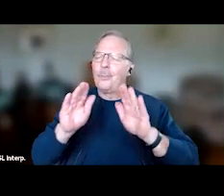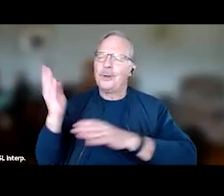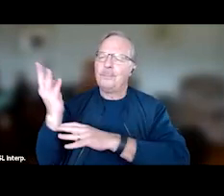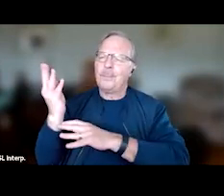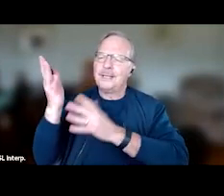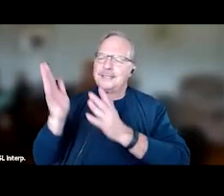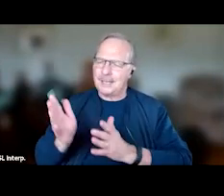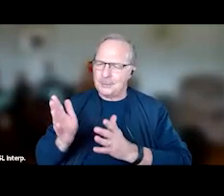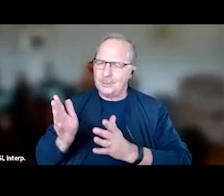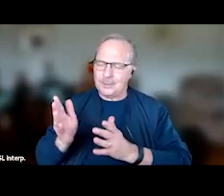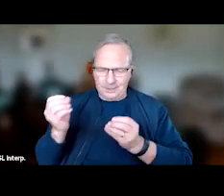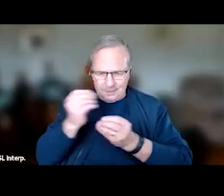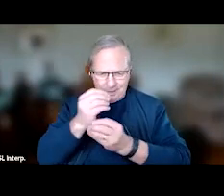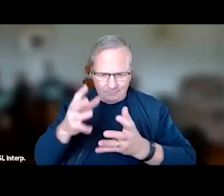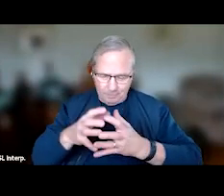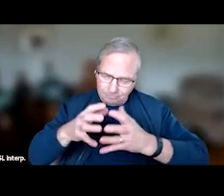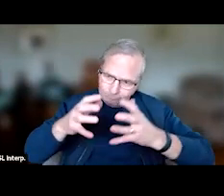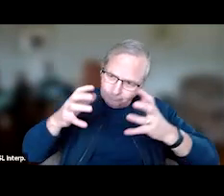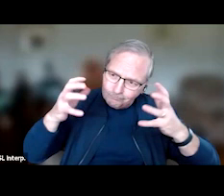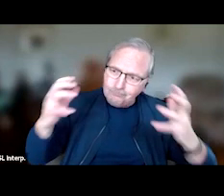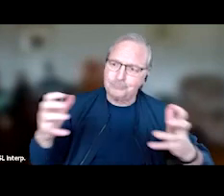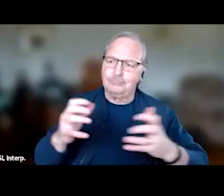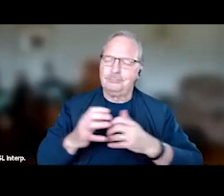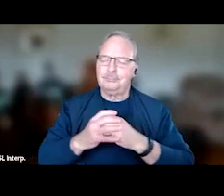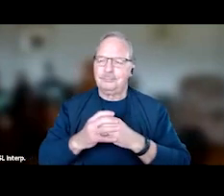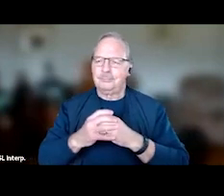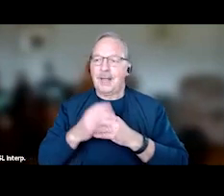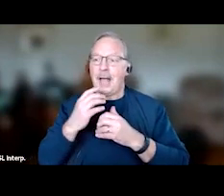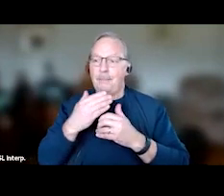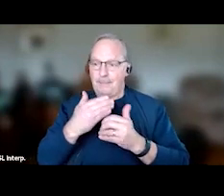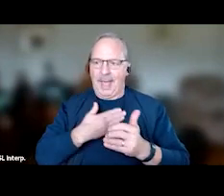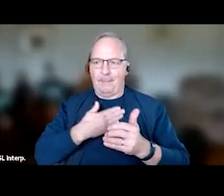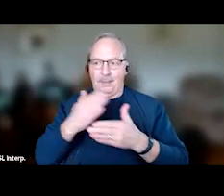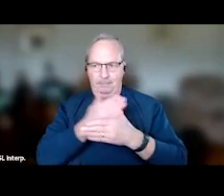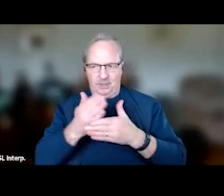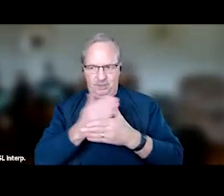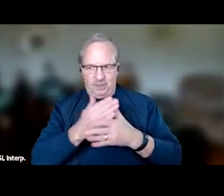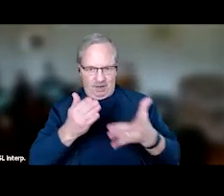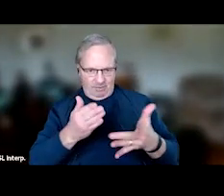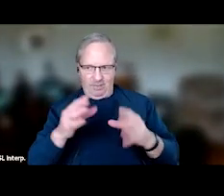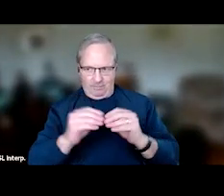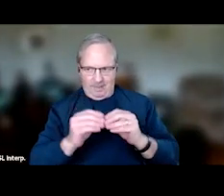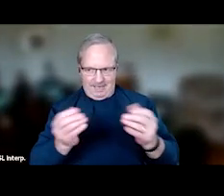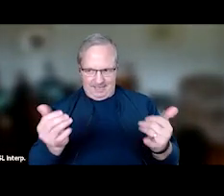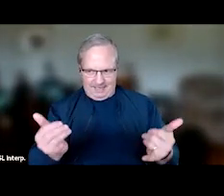The information was loaded, and I'm glad that it is being shared in this manner. I'm going to dive right in.